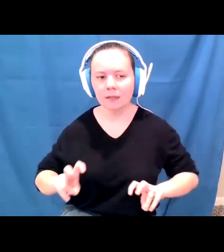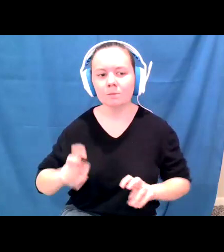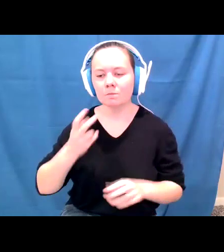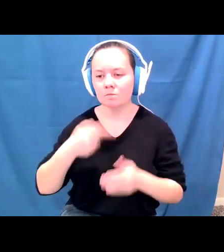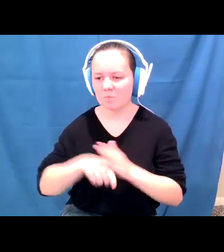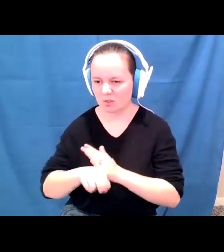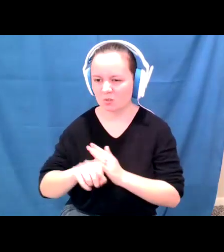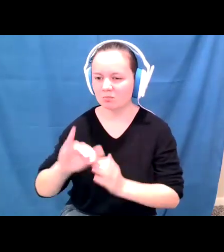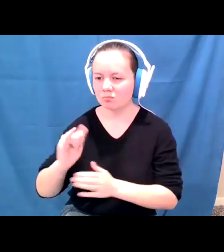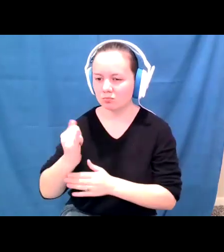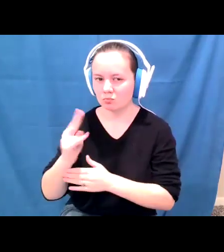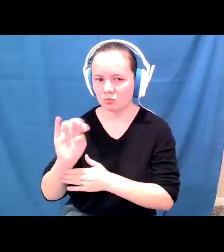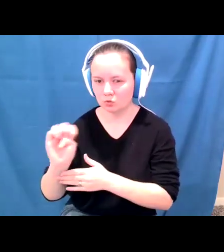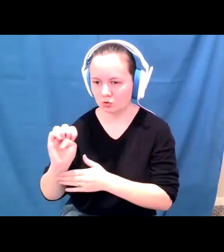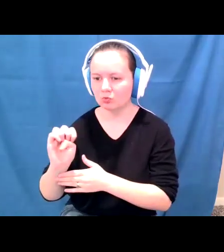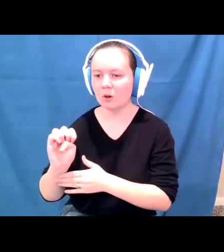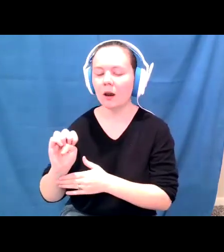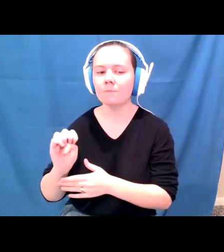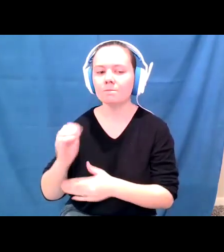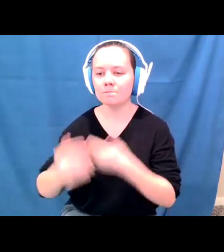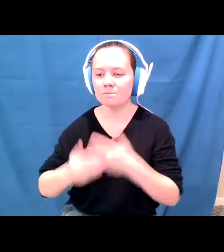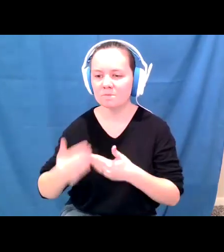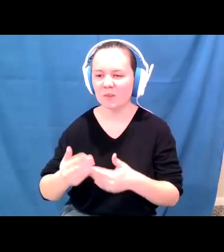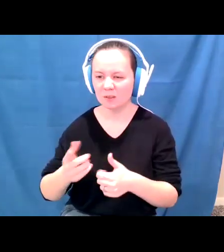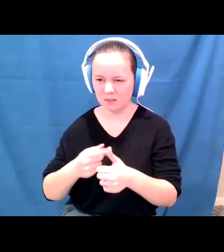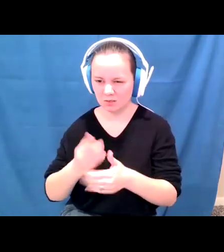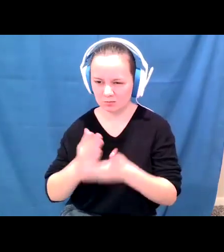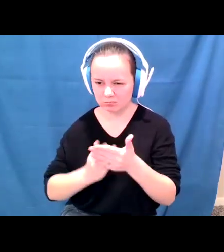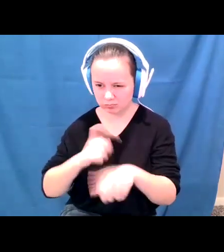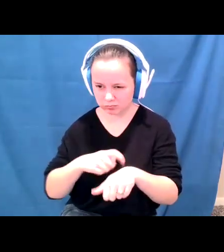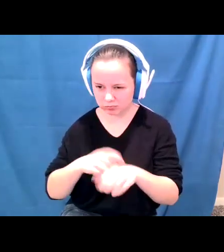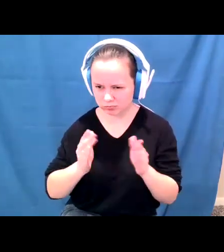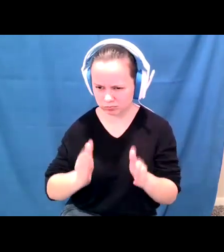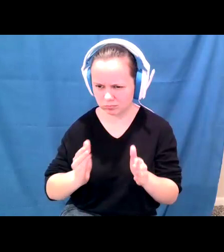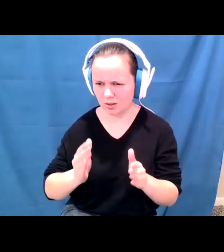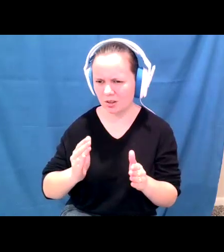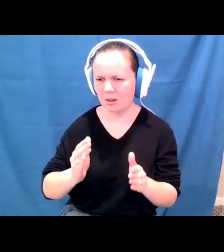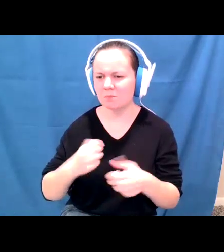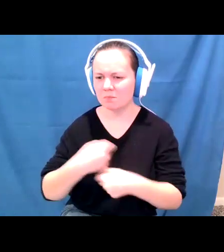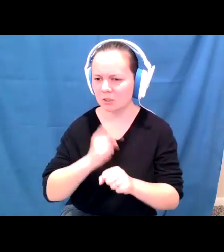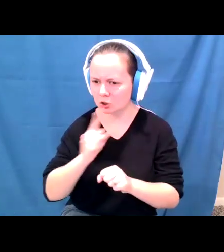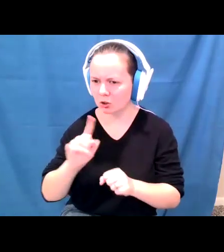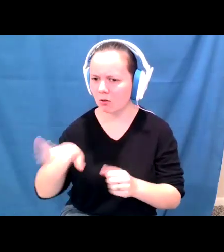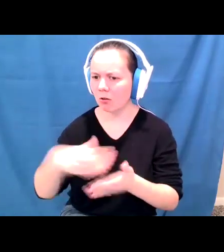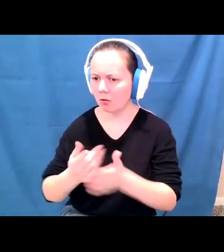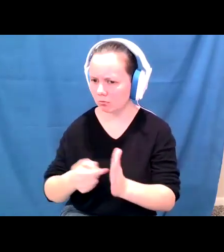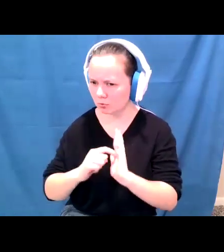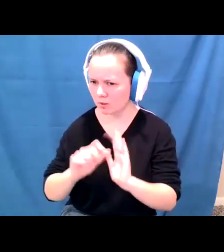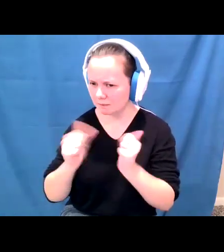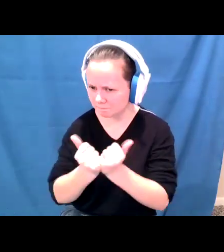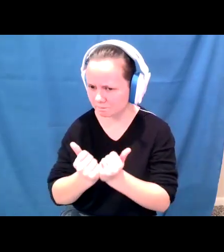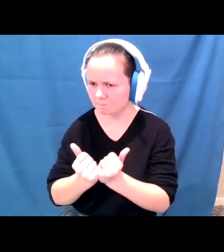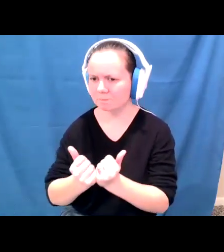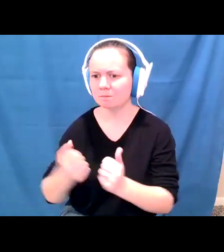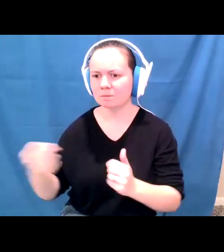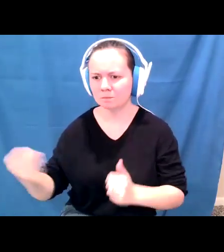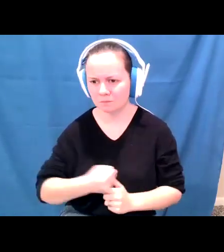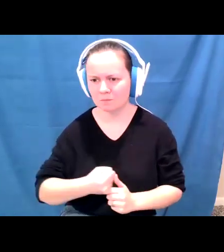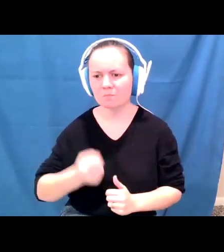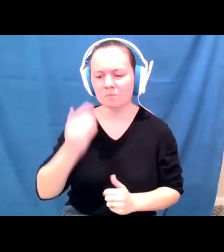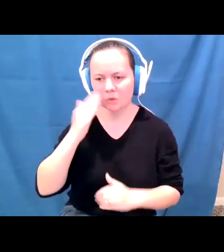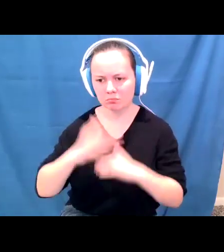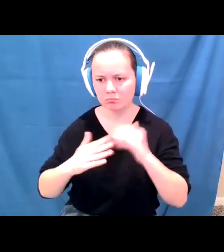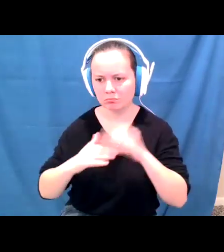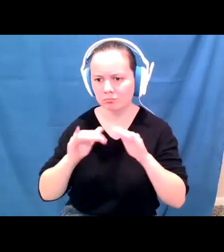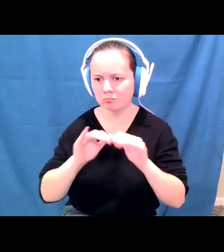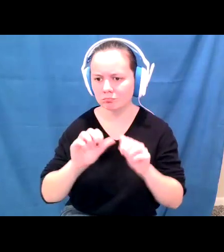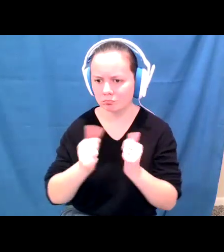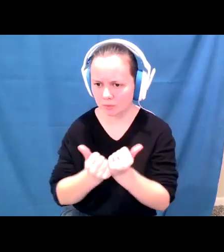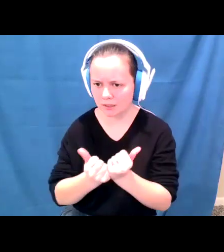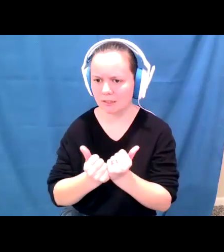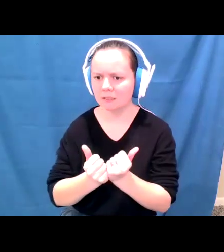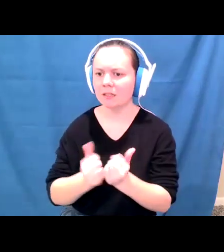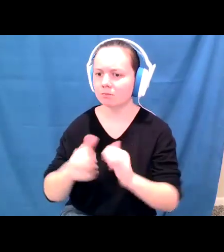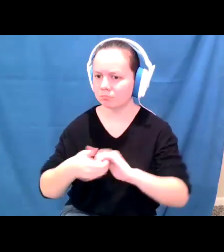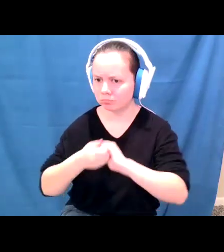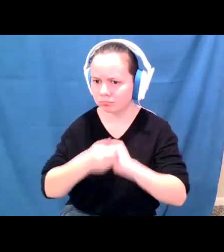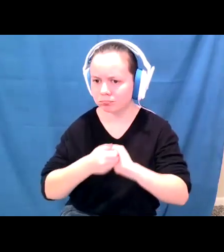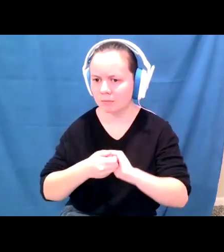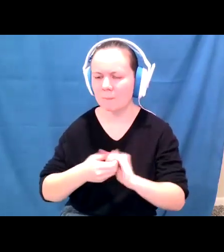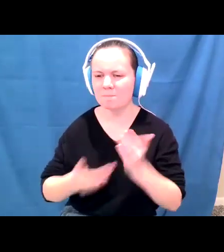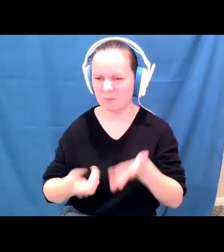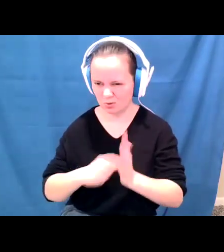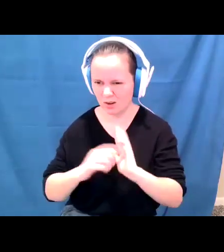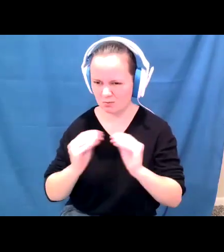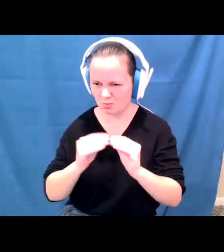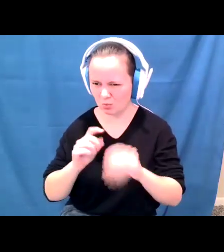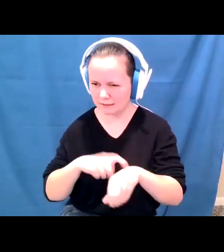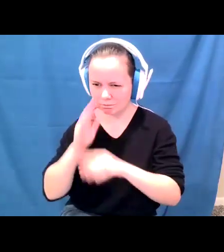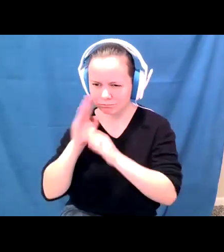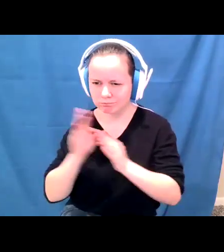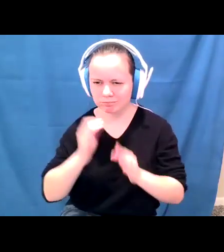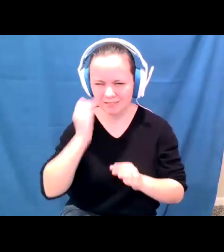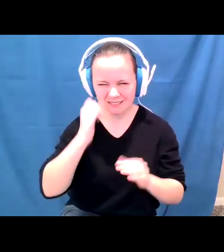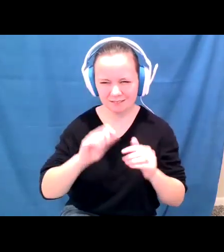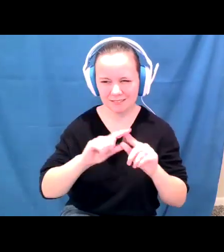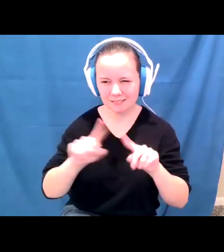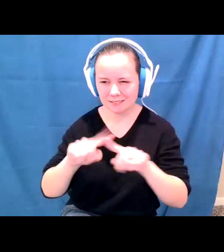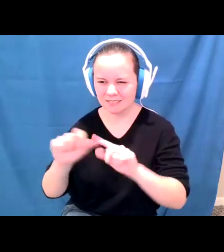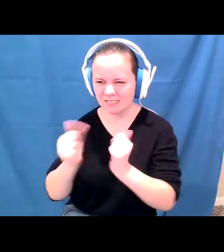And part of the reasoning behind that chunk of time is just to make sure that all parties that need to be at the table are at the table. We mentioned earlier that cross agency, collaborative nature of this project, and understand that sometimes that can require a little more time for planning when you have different agencies trying to coordinate schedules.